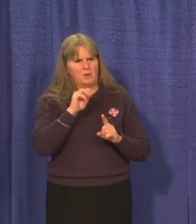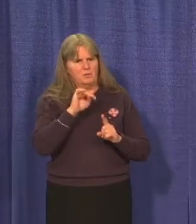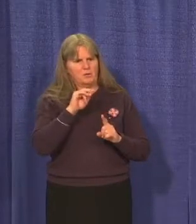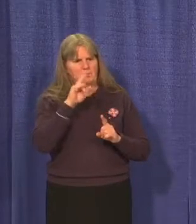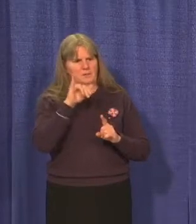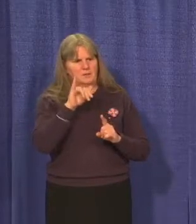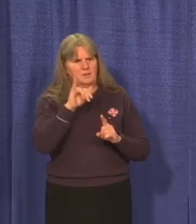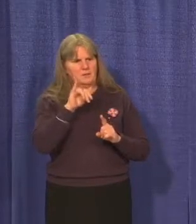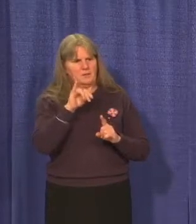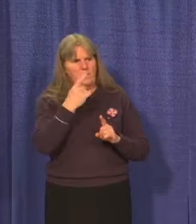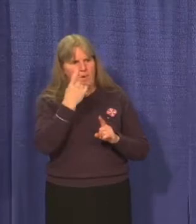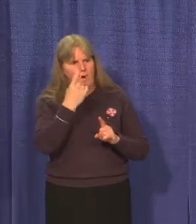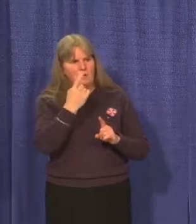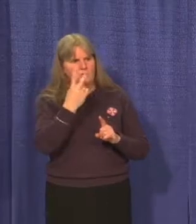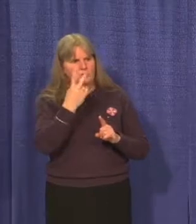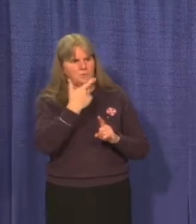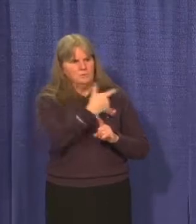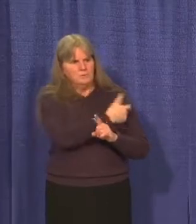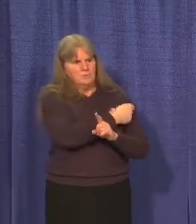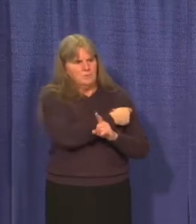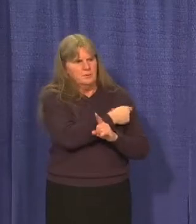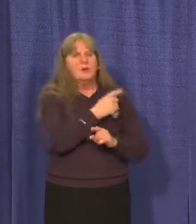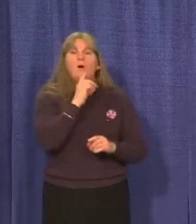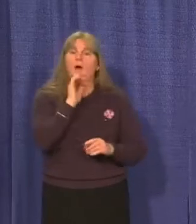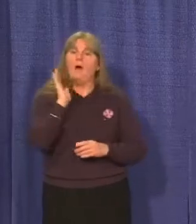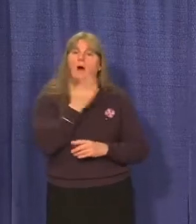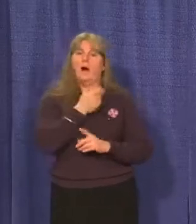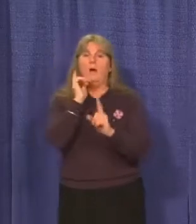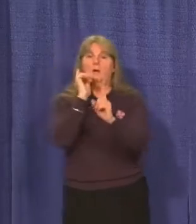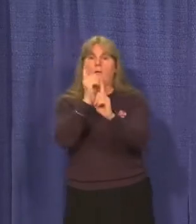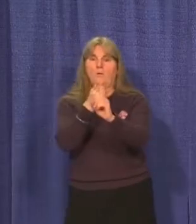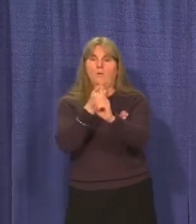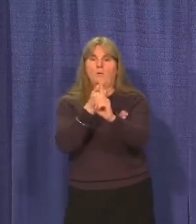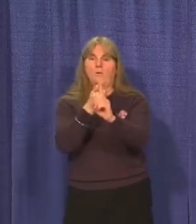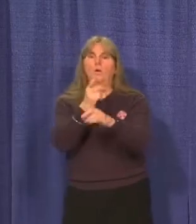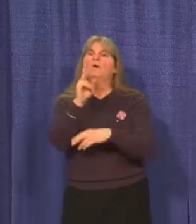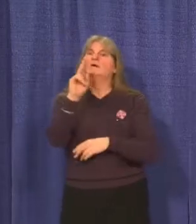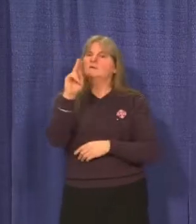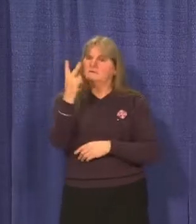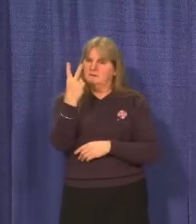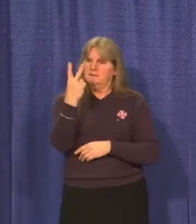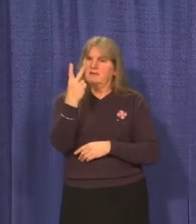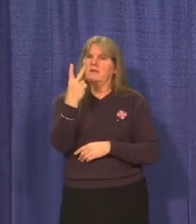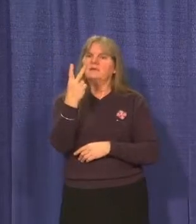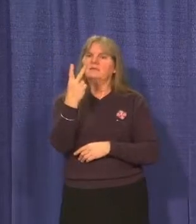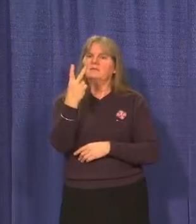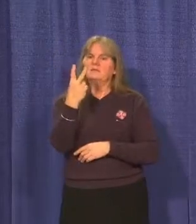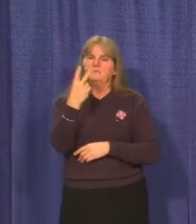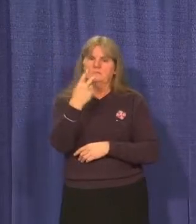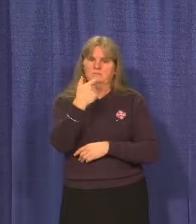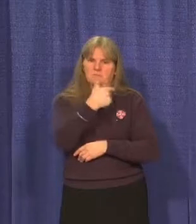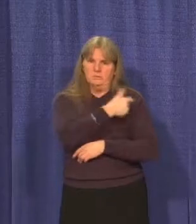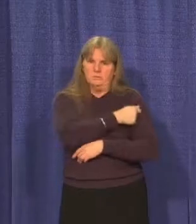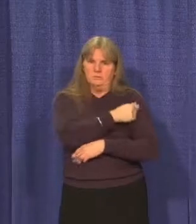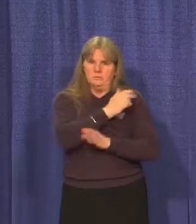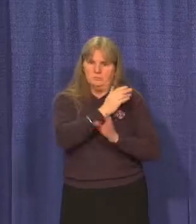Thank you, so the aim-- that is where all the second dose planning comes in but that is to